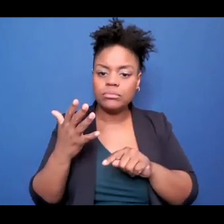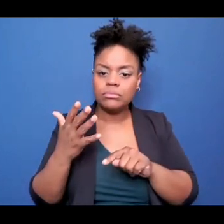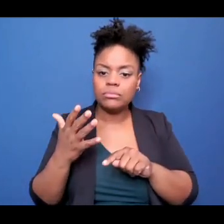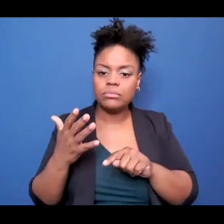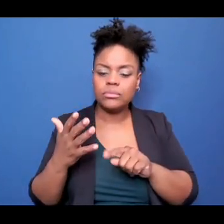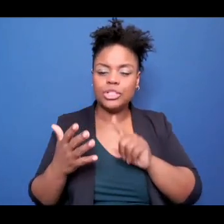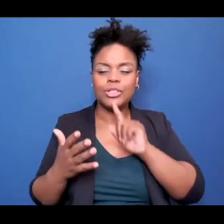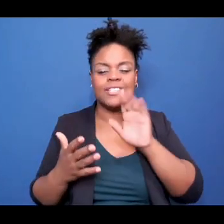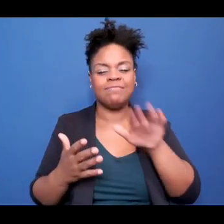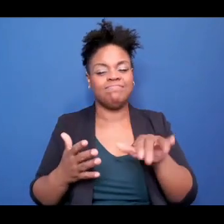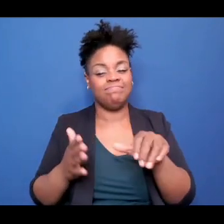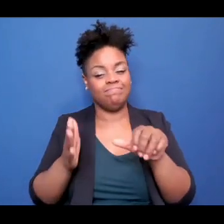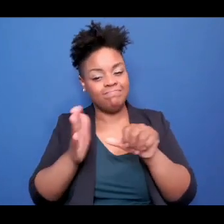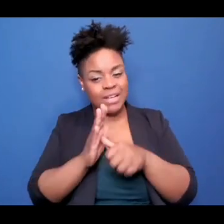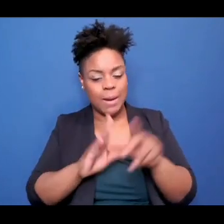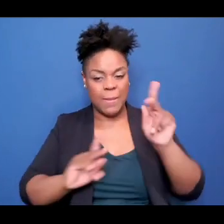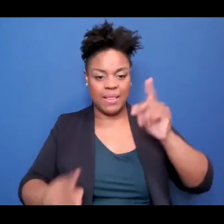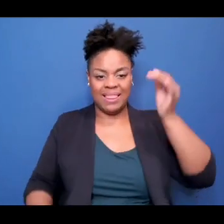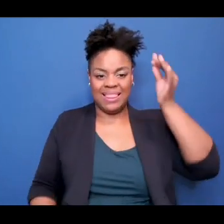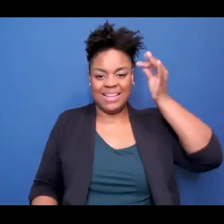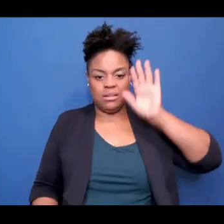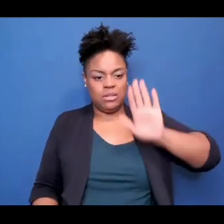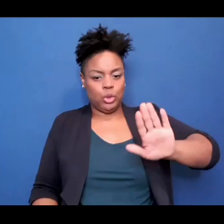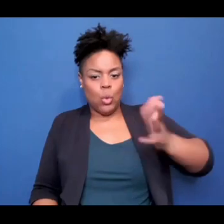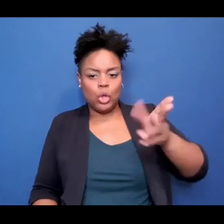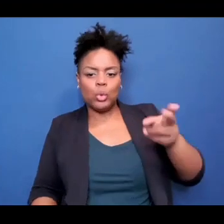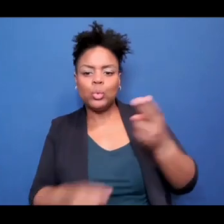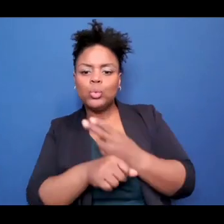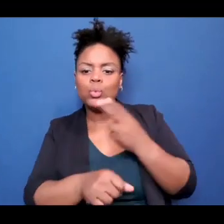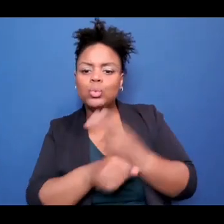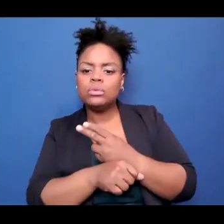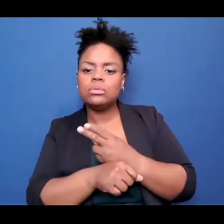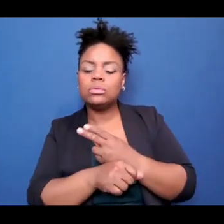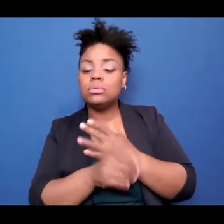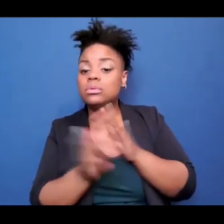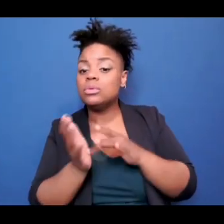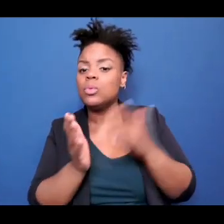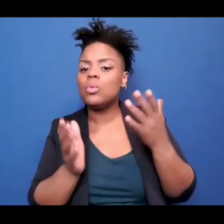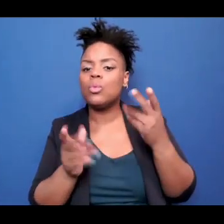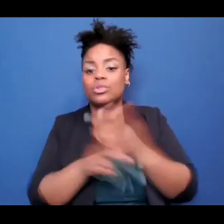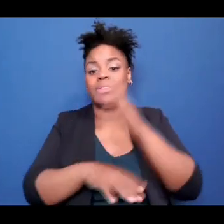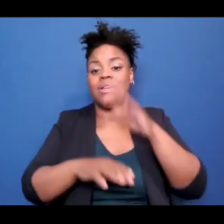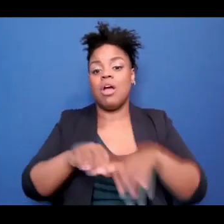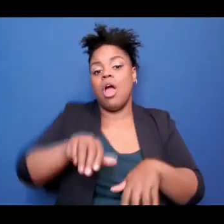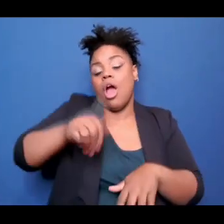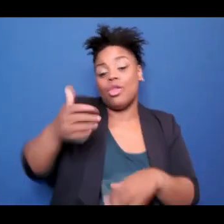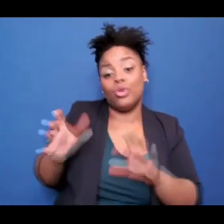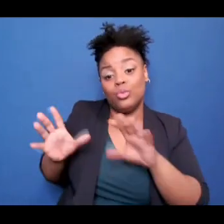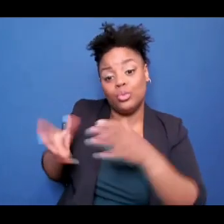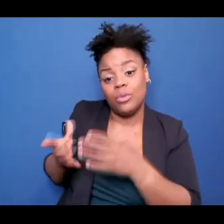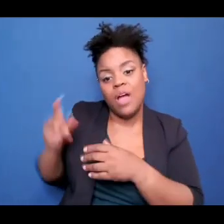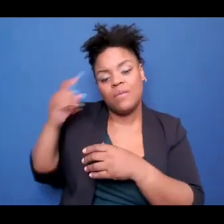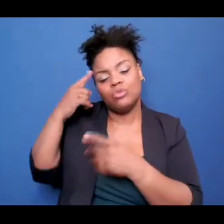STEREOTYPES, ENDEMIC DRUG USE AND SUGGESTS THE NEED FOR THE GOVERNMENT OFFICIALS TO ATTEMPT